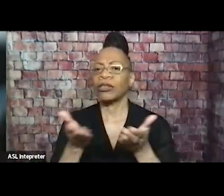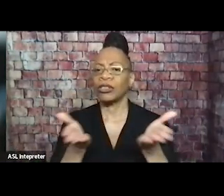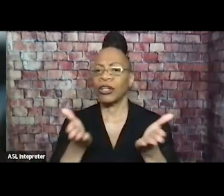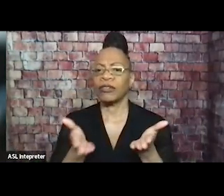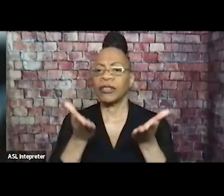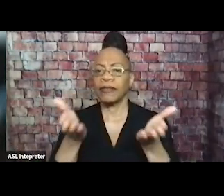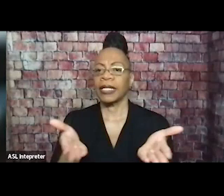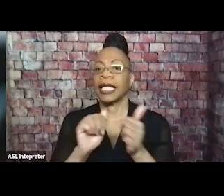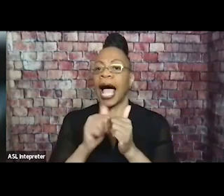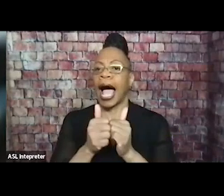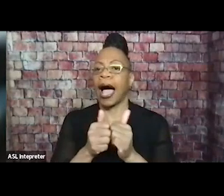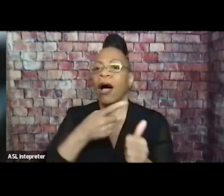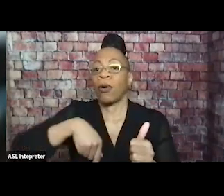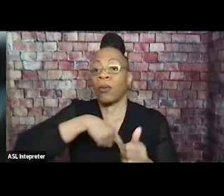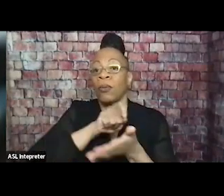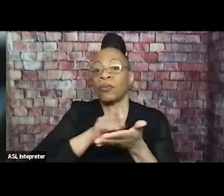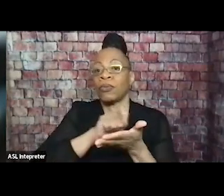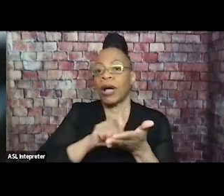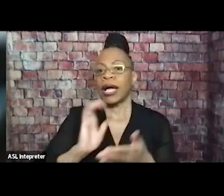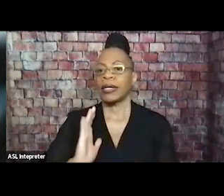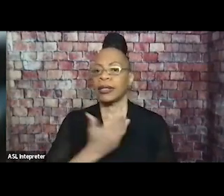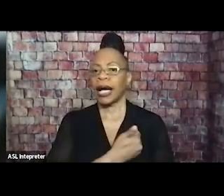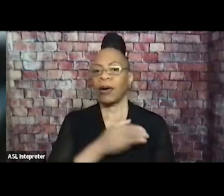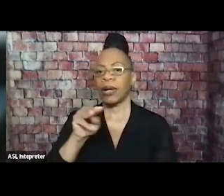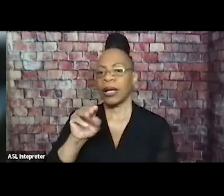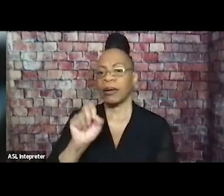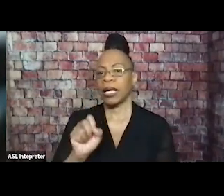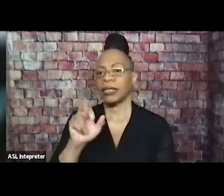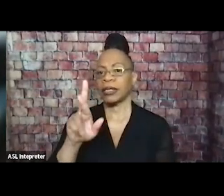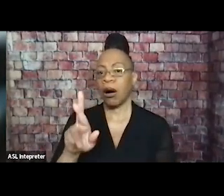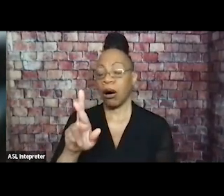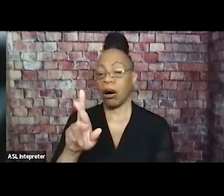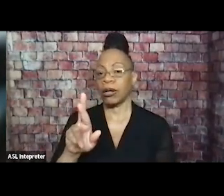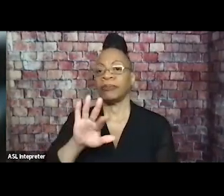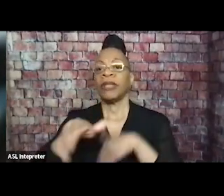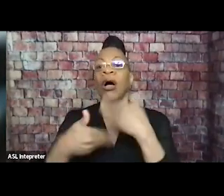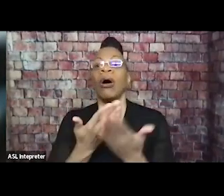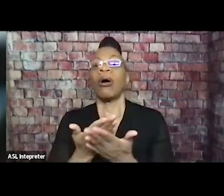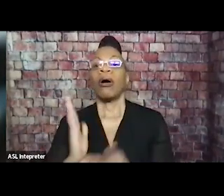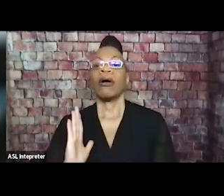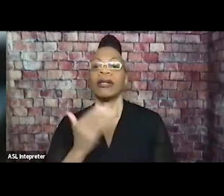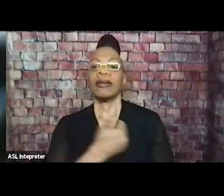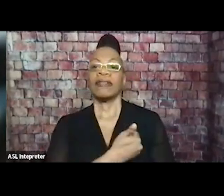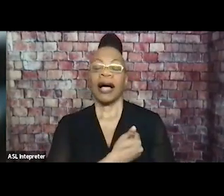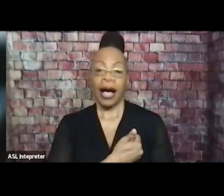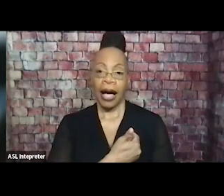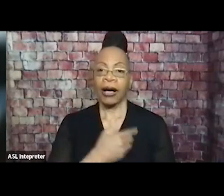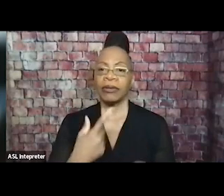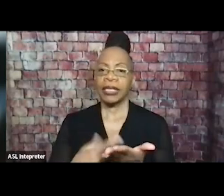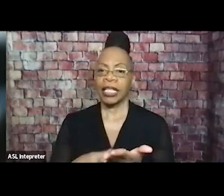And from all of our discussions and our integration of DEI within our work,